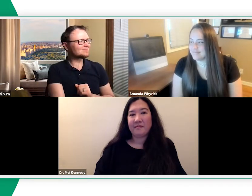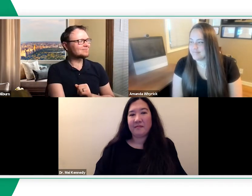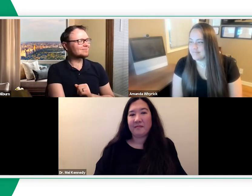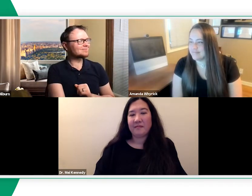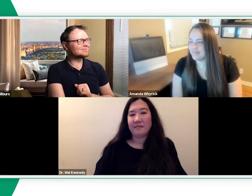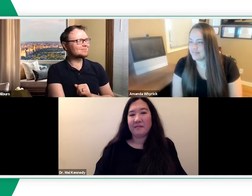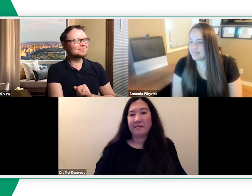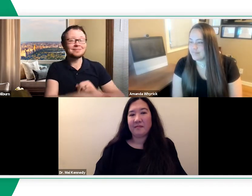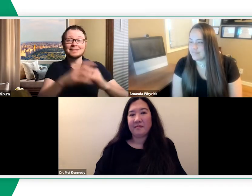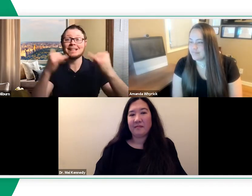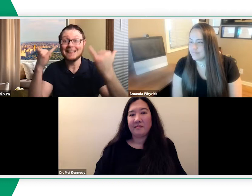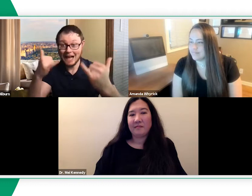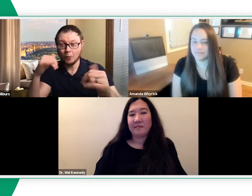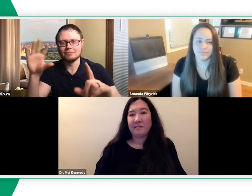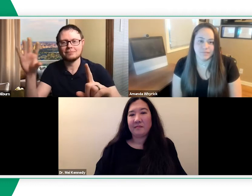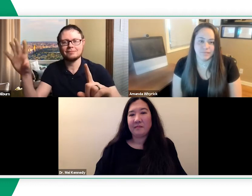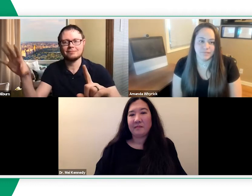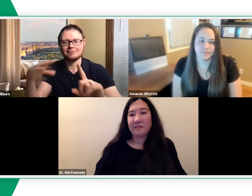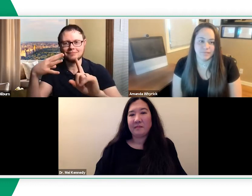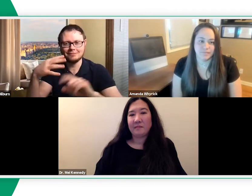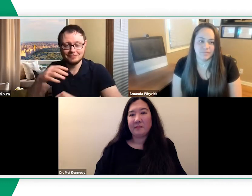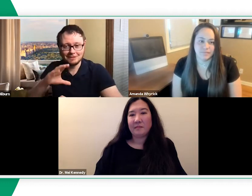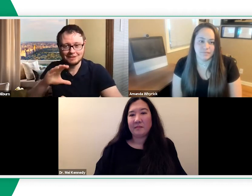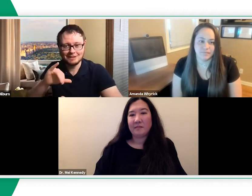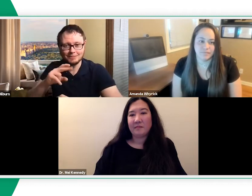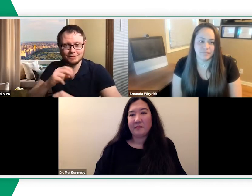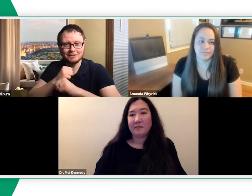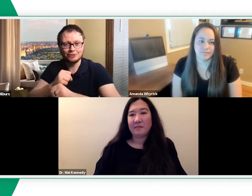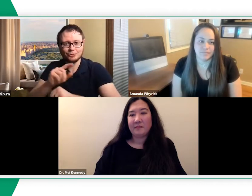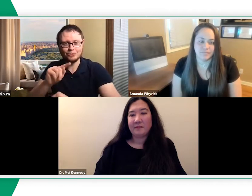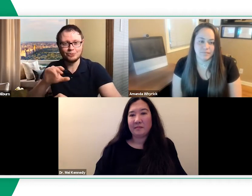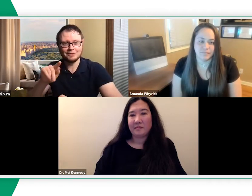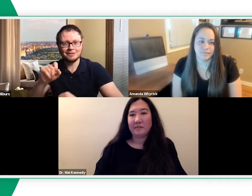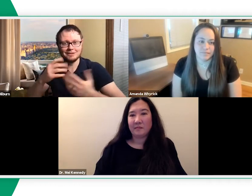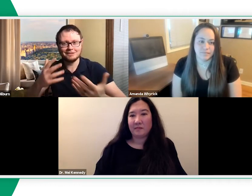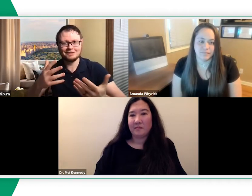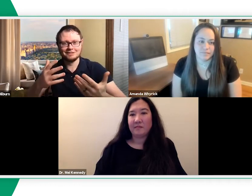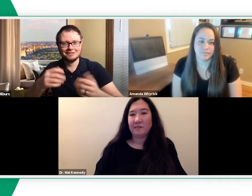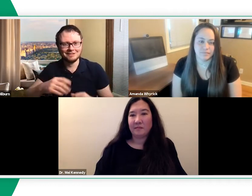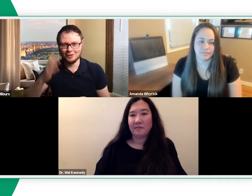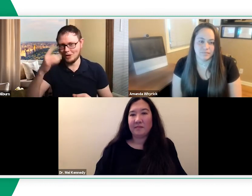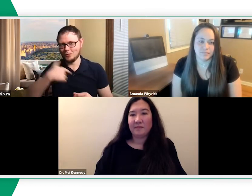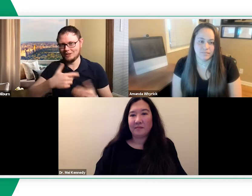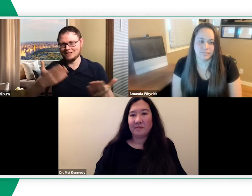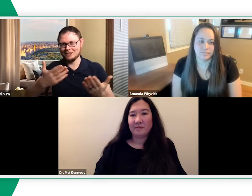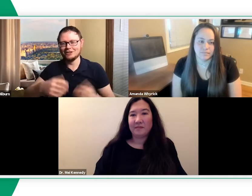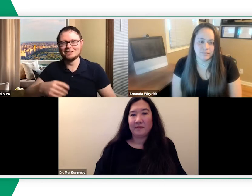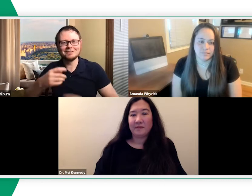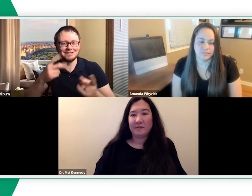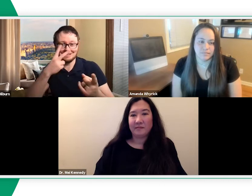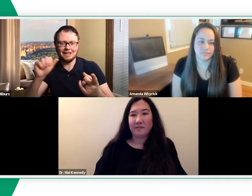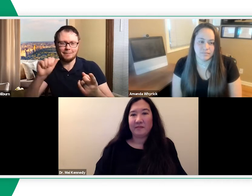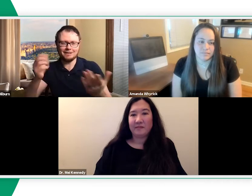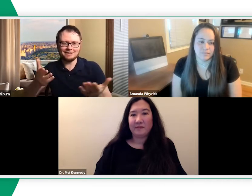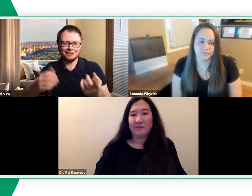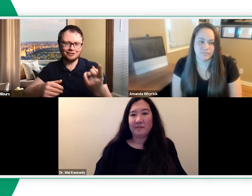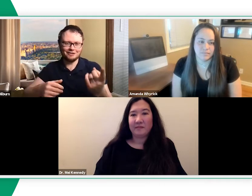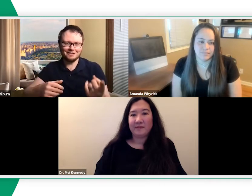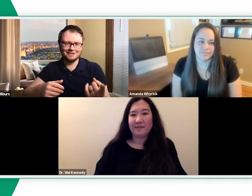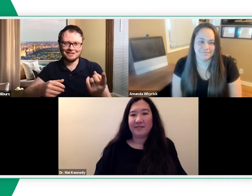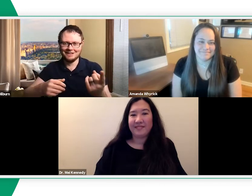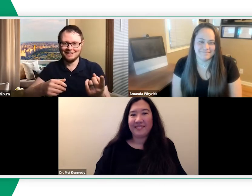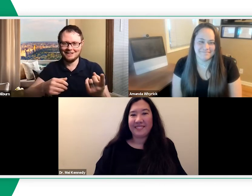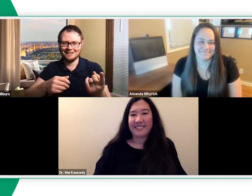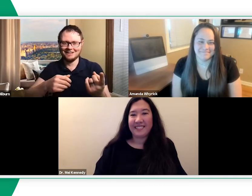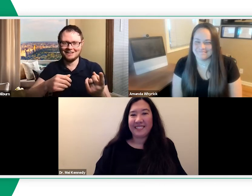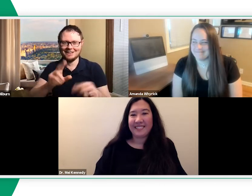Now, the Cybersecurity Toolkit. The whole reason why we're here tonight. You see Amanda